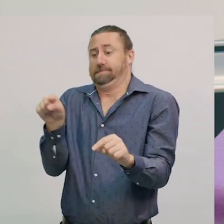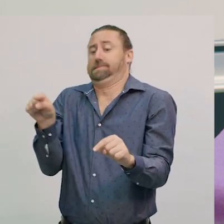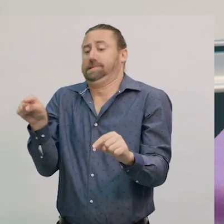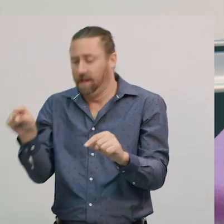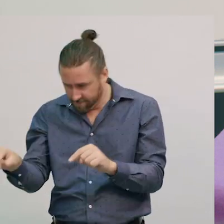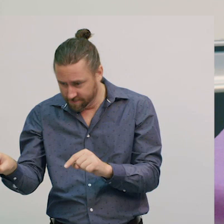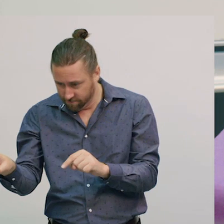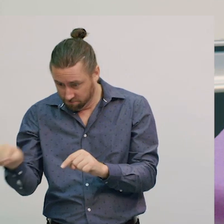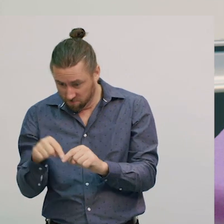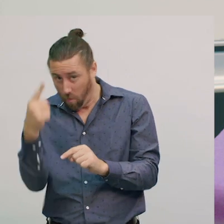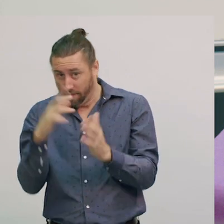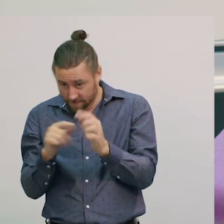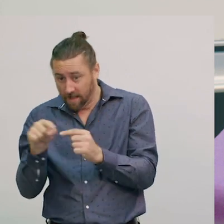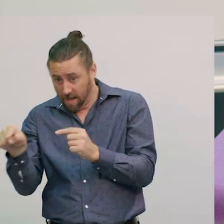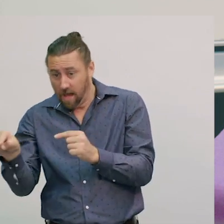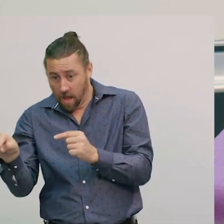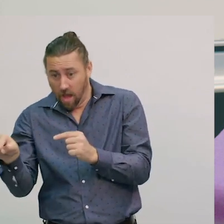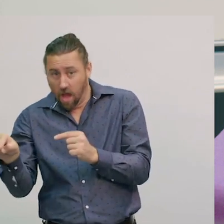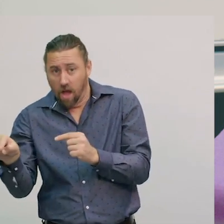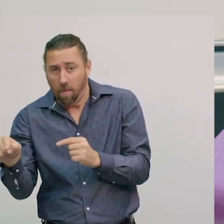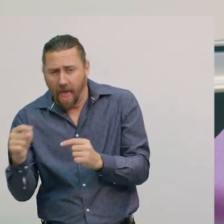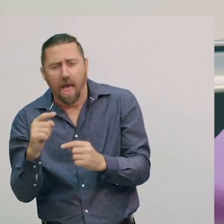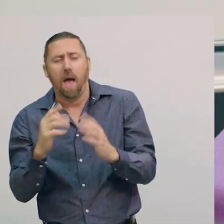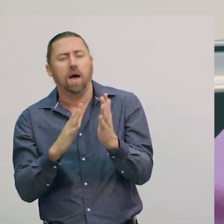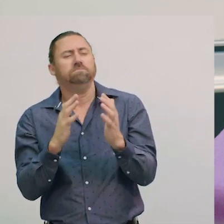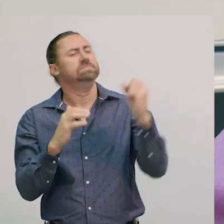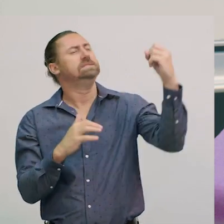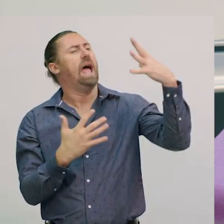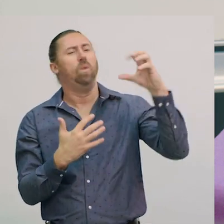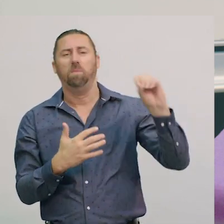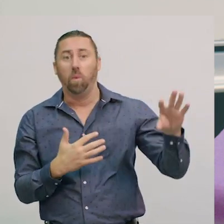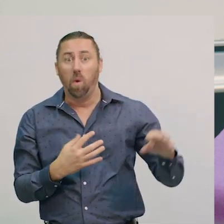we would have to walk four rugby fields away, to place the Sun in the correct place,